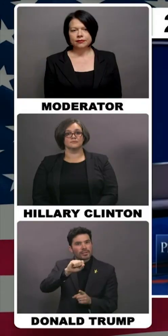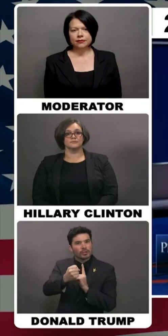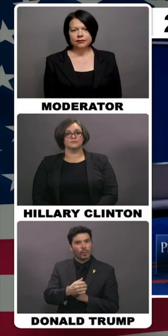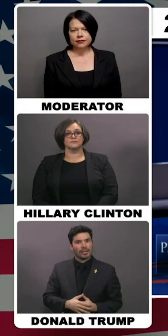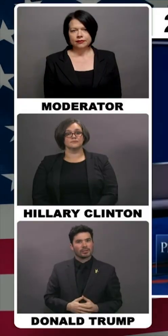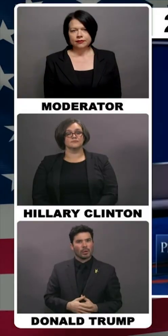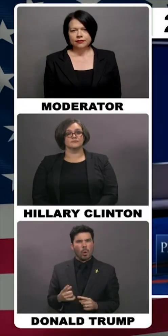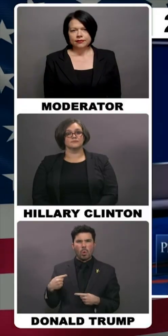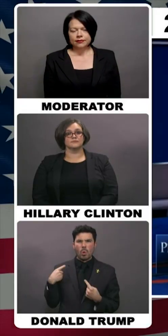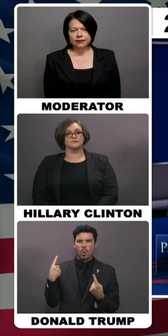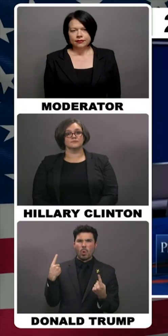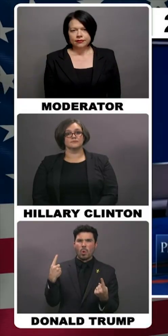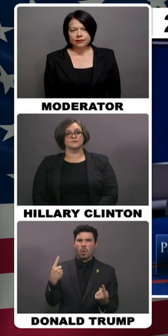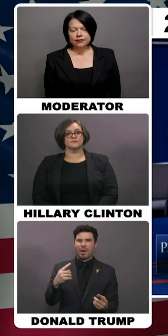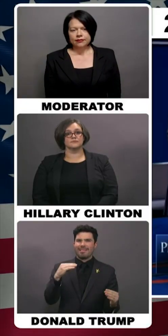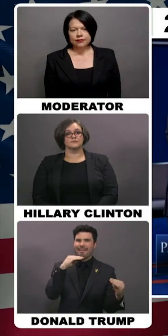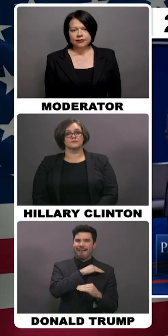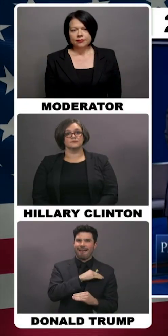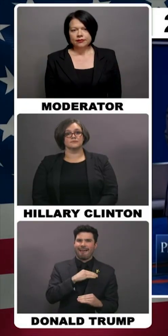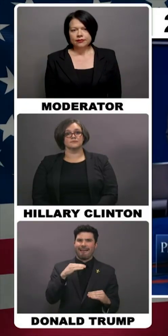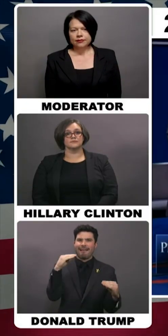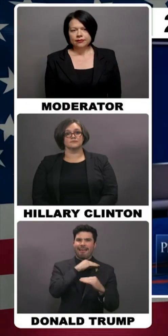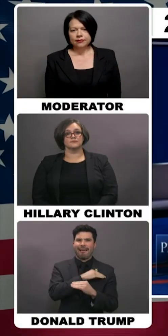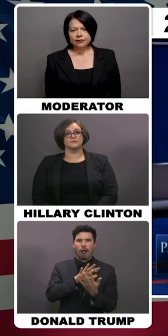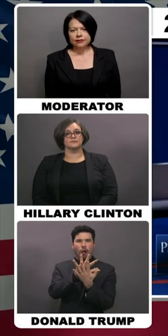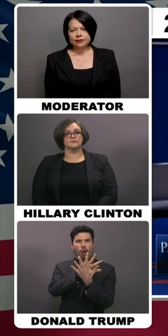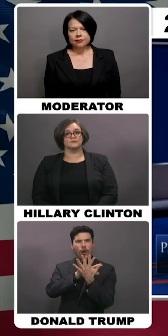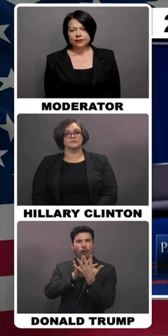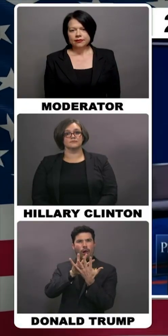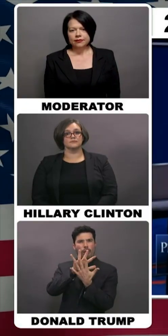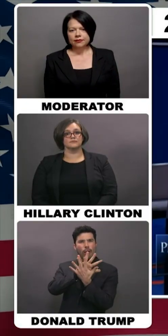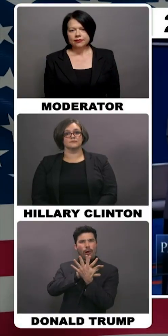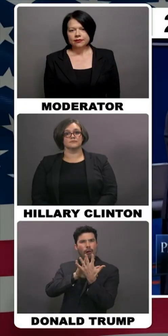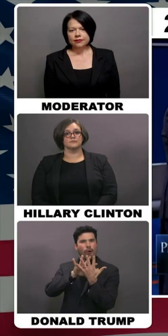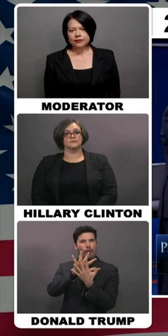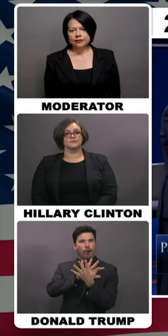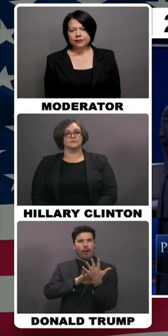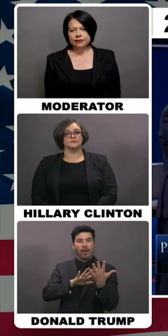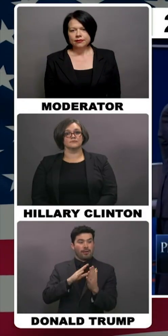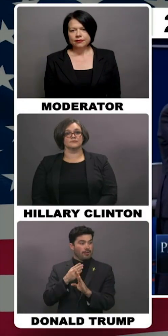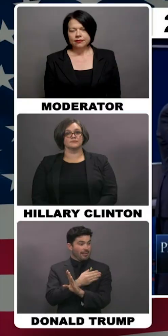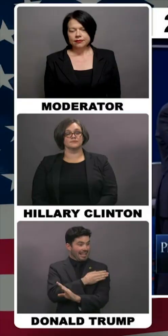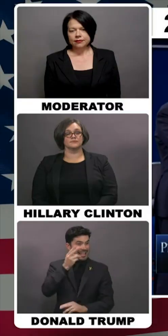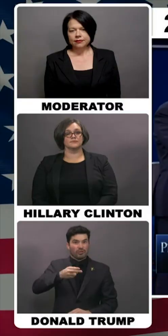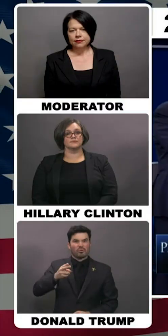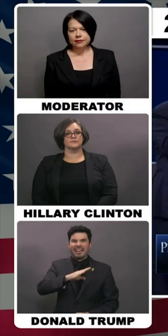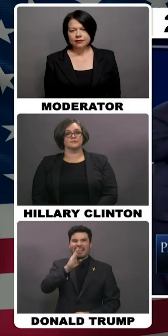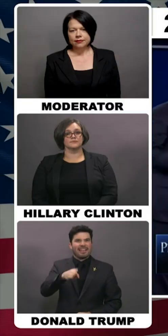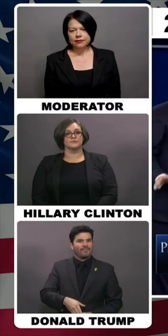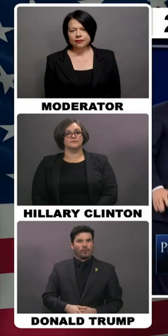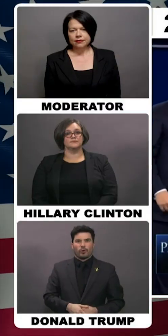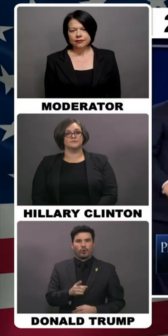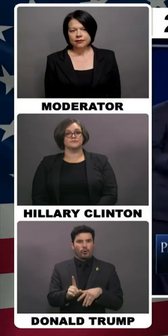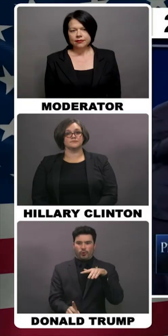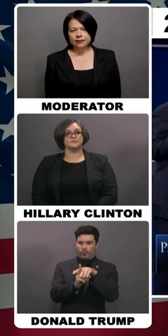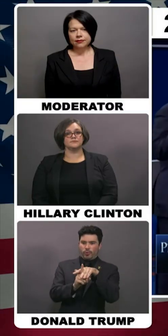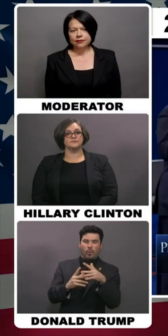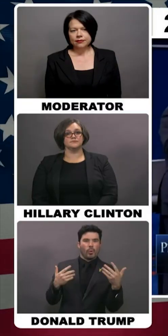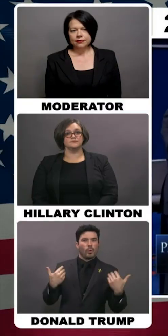so much deception. There has never been anything like it. And we're gonna have a special prosecutor when I speak, I go out and speak.